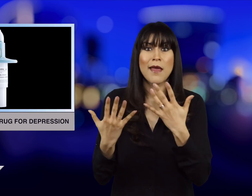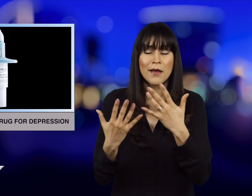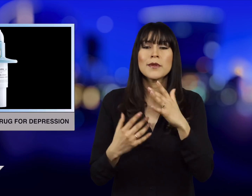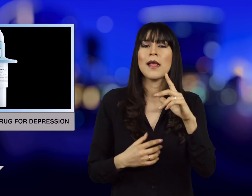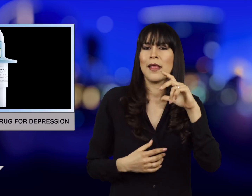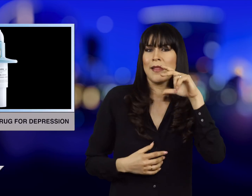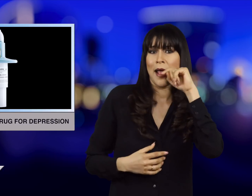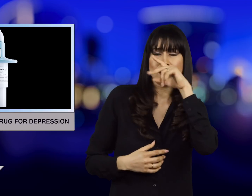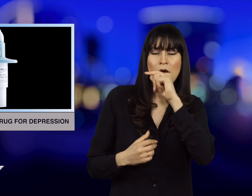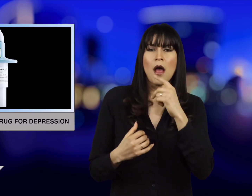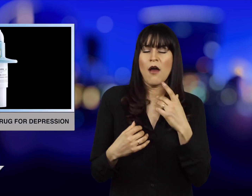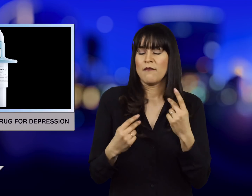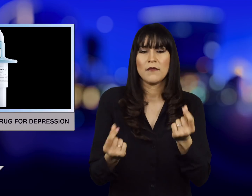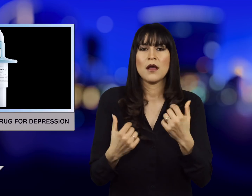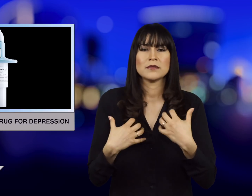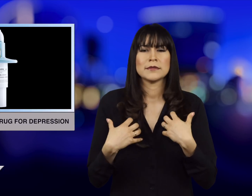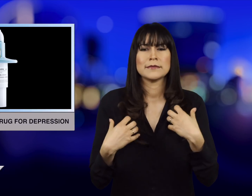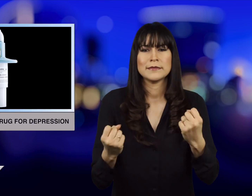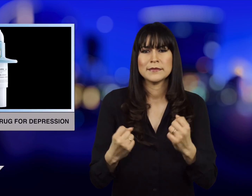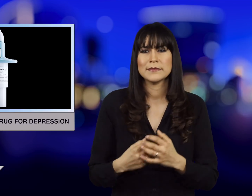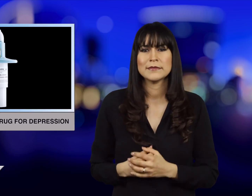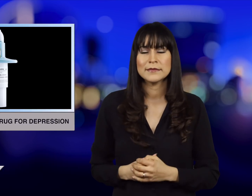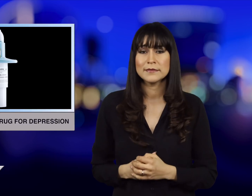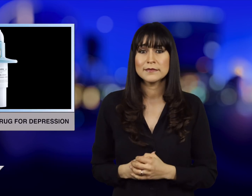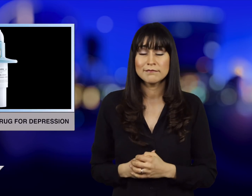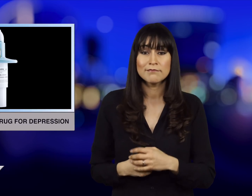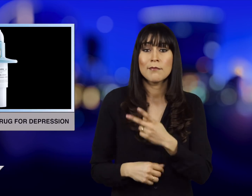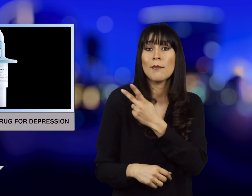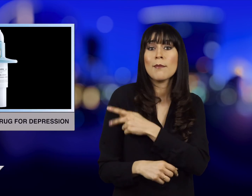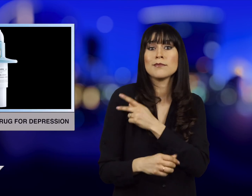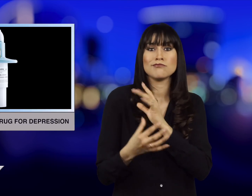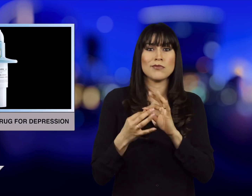It's administered as a nasal spray and is fast acting.